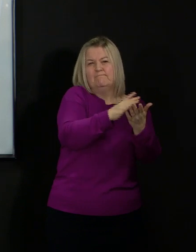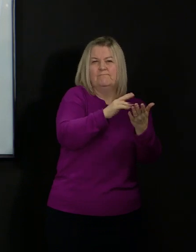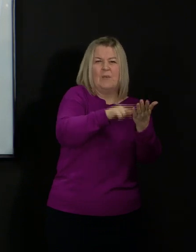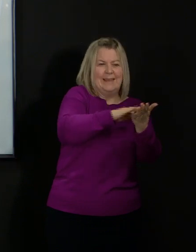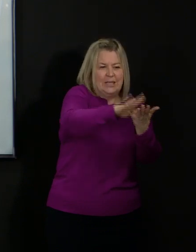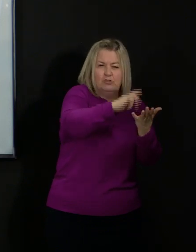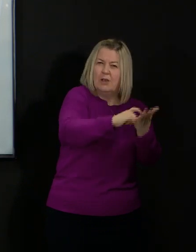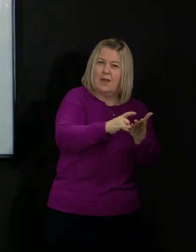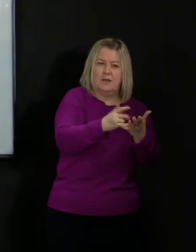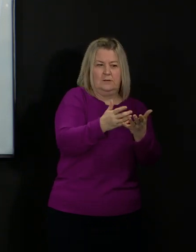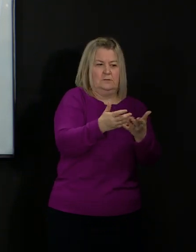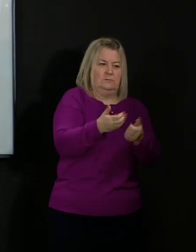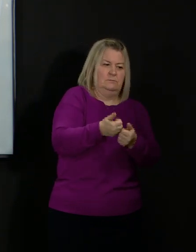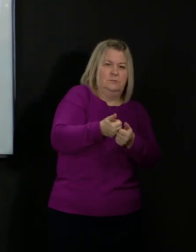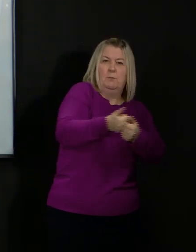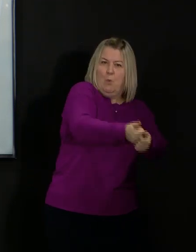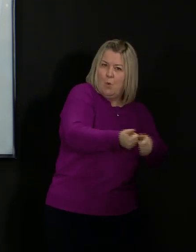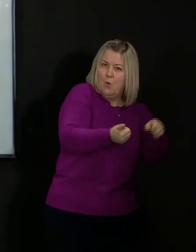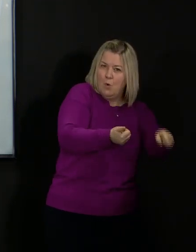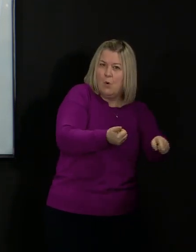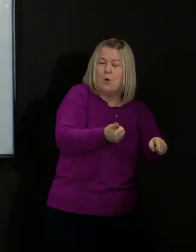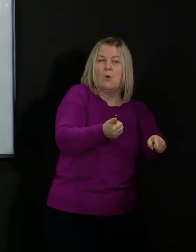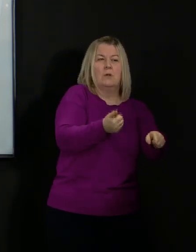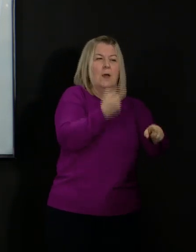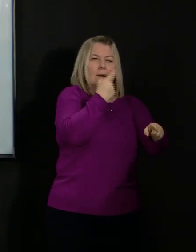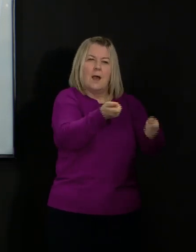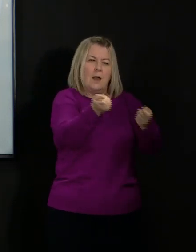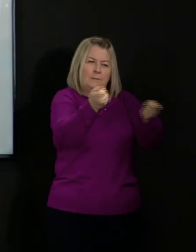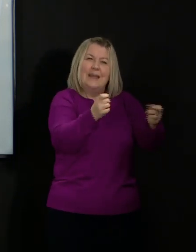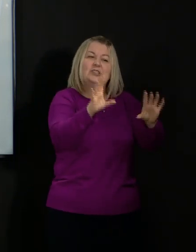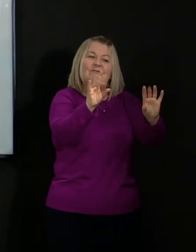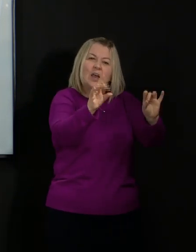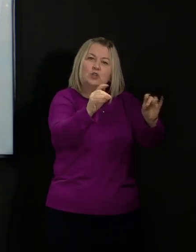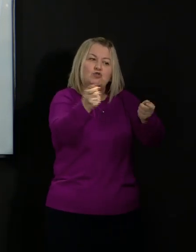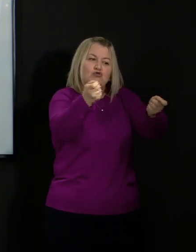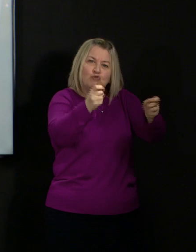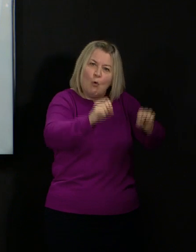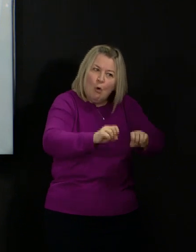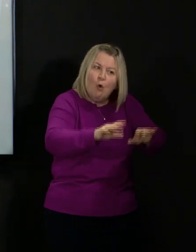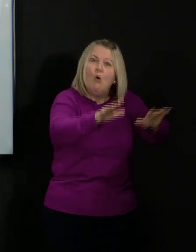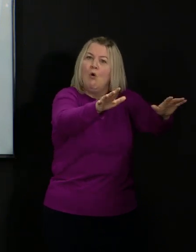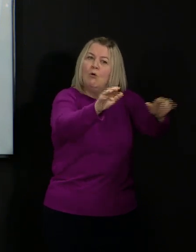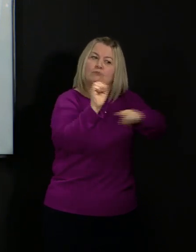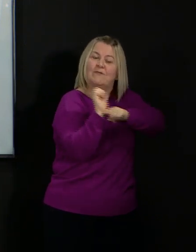to help them manage infection control and infection prevention and to make sure the